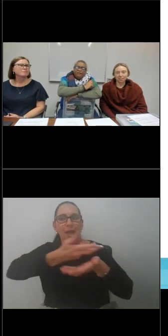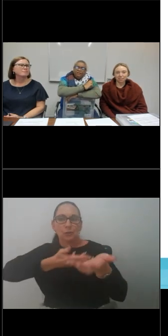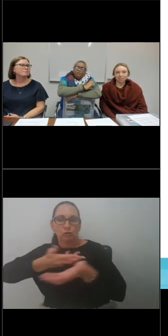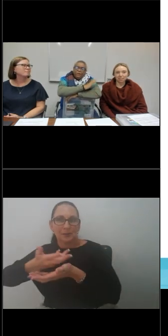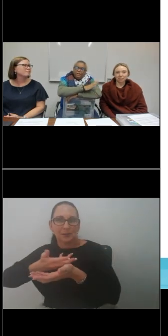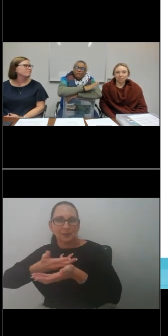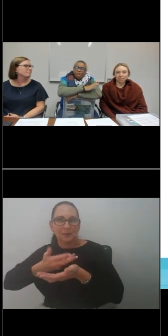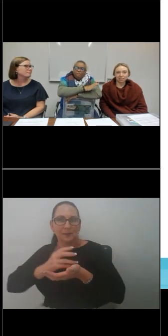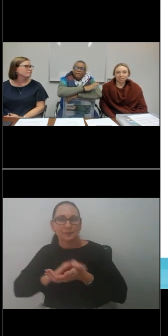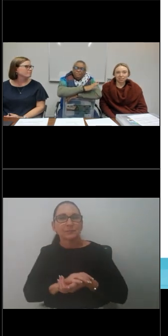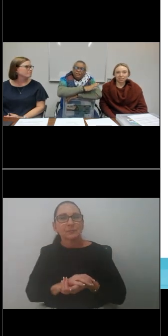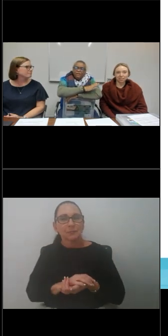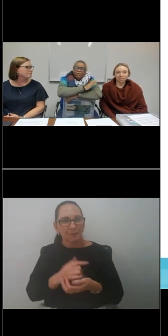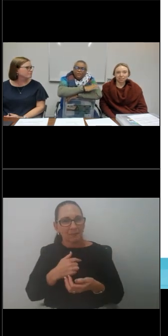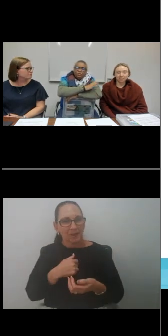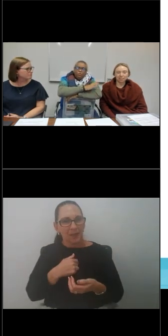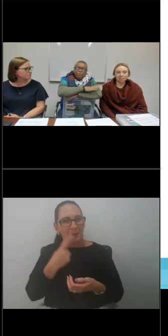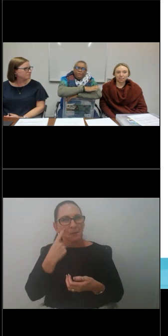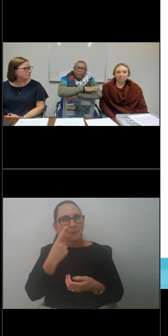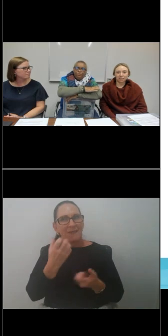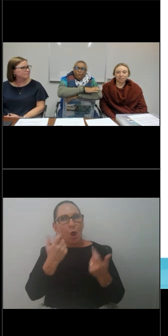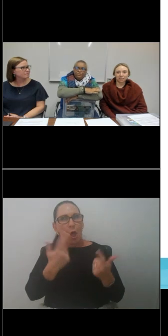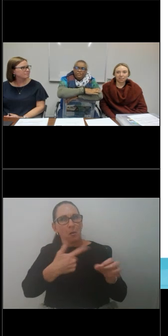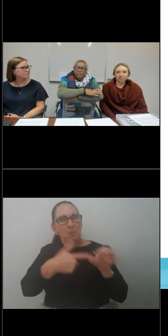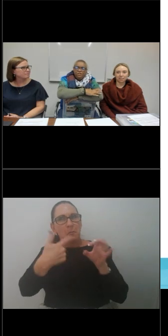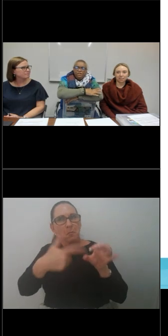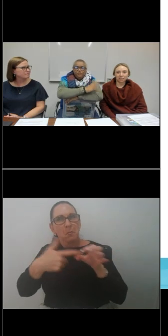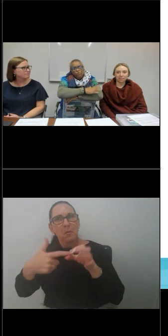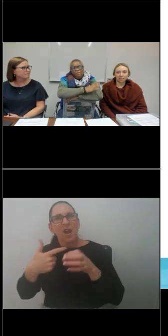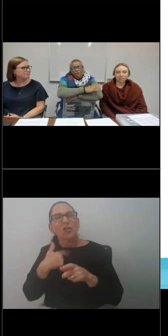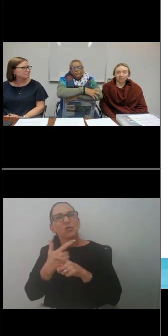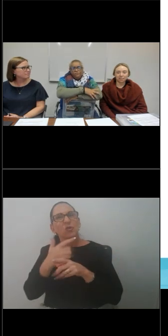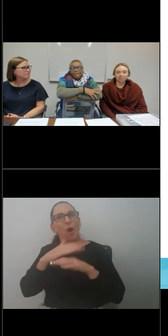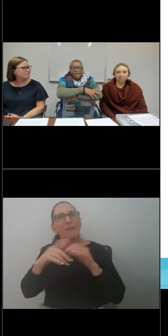a lot of questions from people when I talk about Blurred Borders is you talk about consultation and